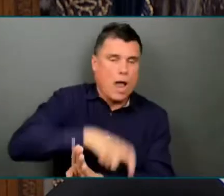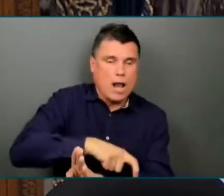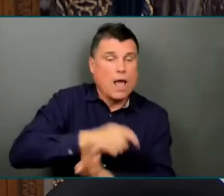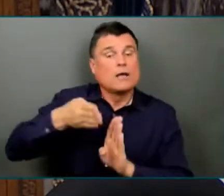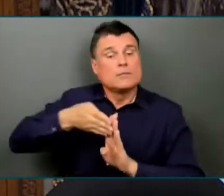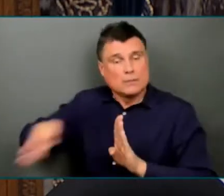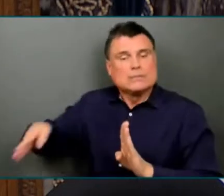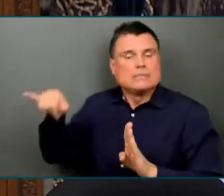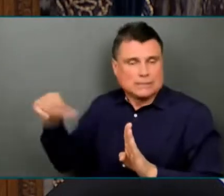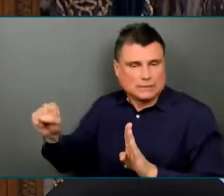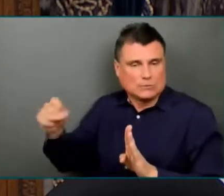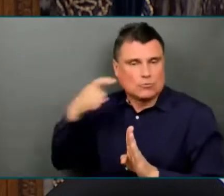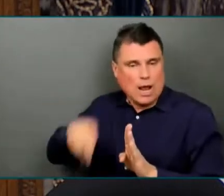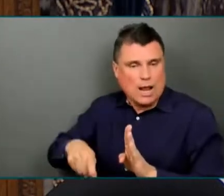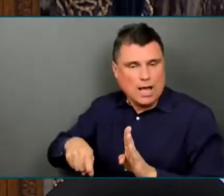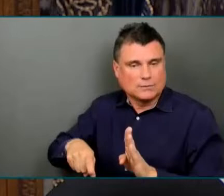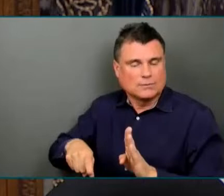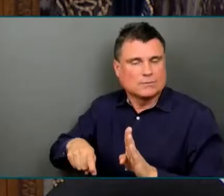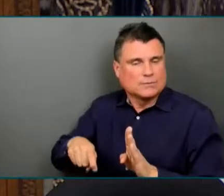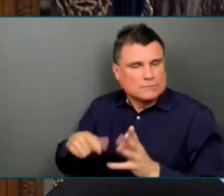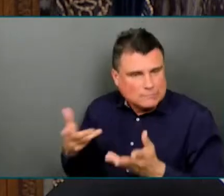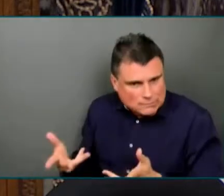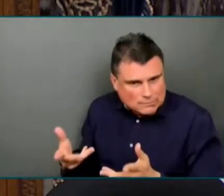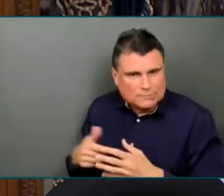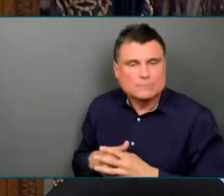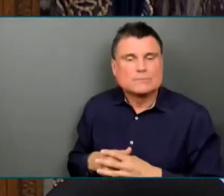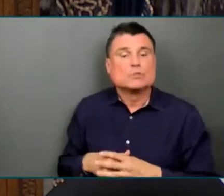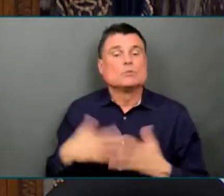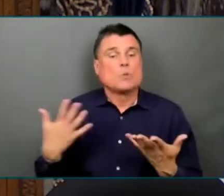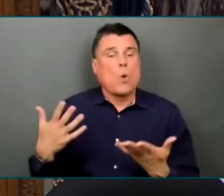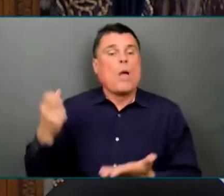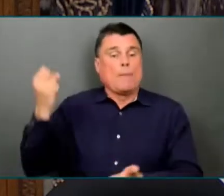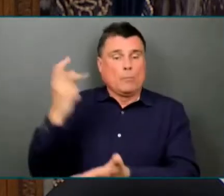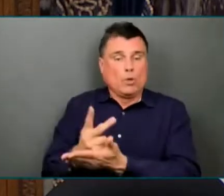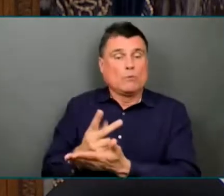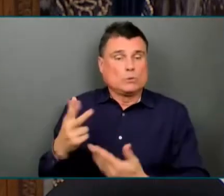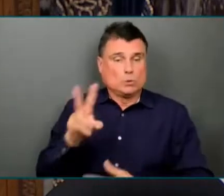approved in 2010, establishing a compensation claims process.